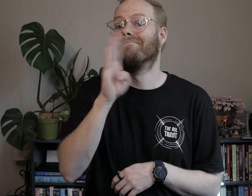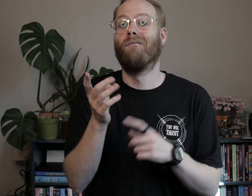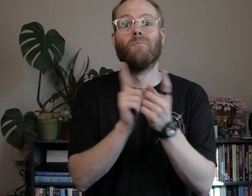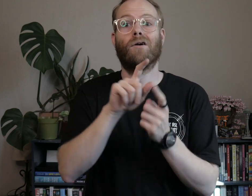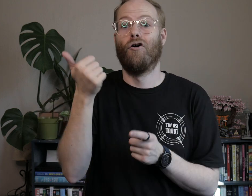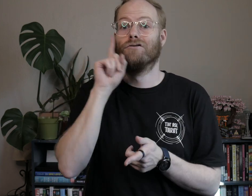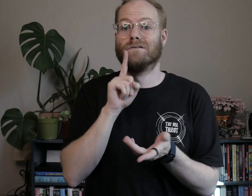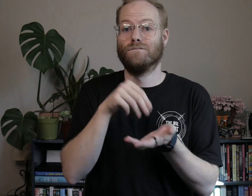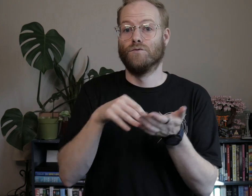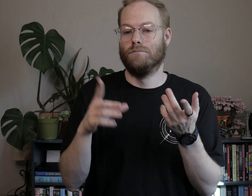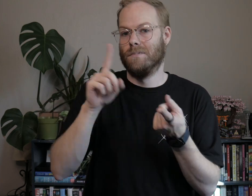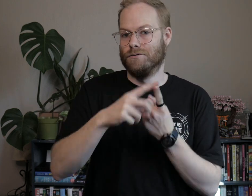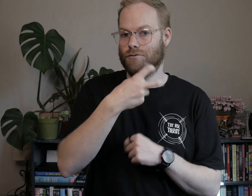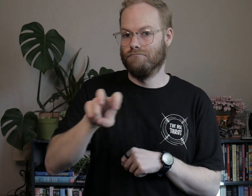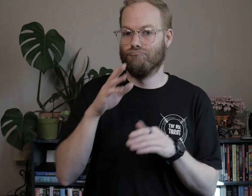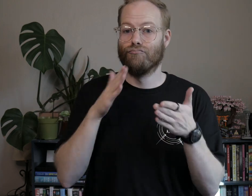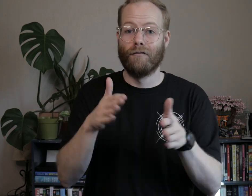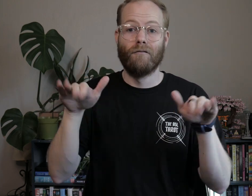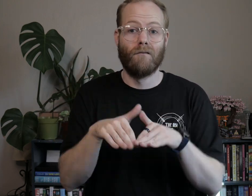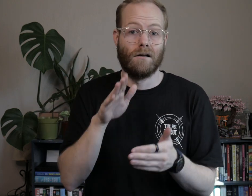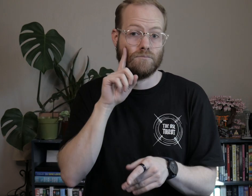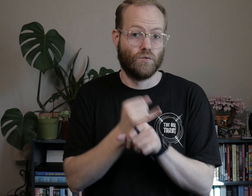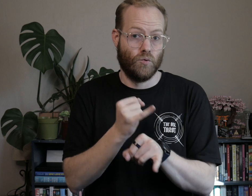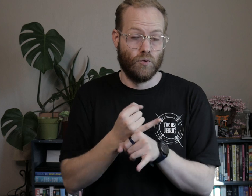has never met another deaf student until she transfers to River Valley School for the Deaf.